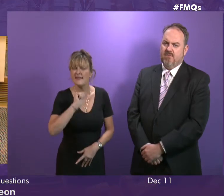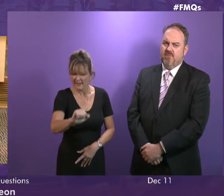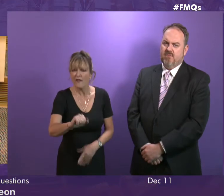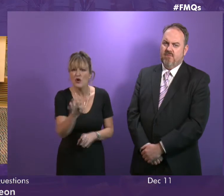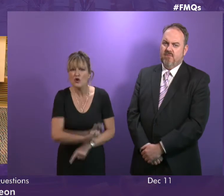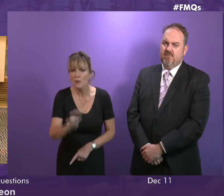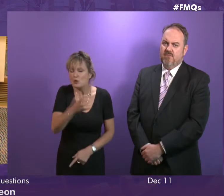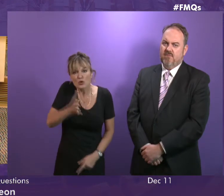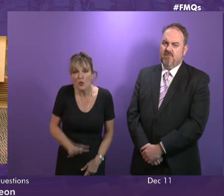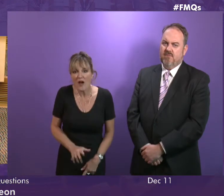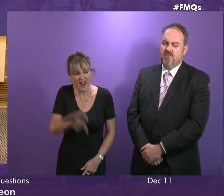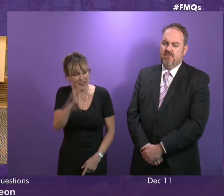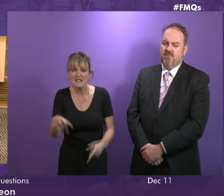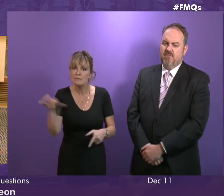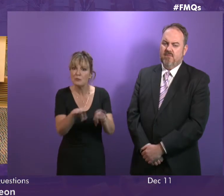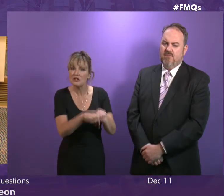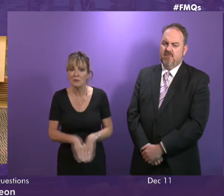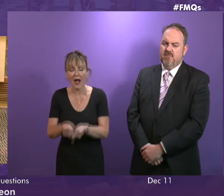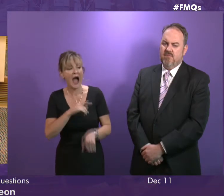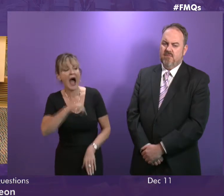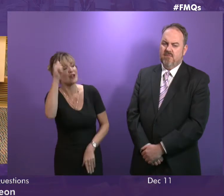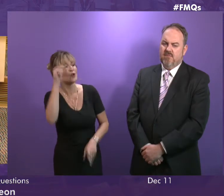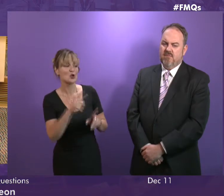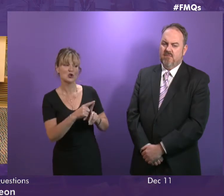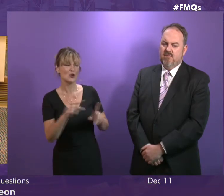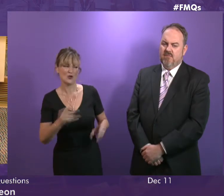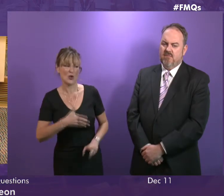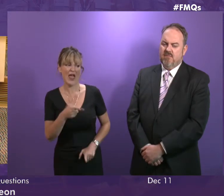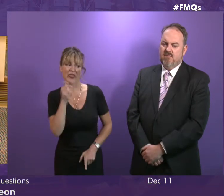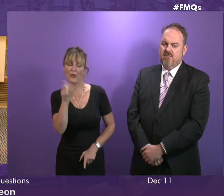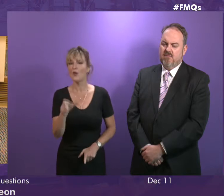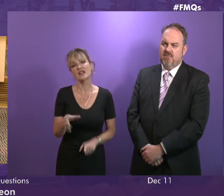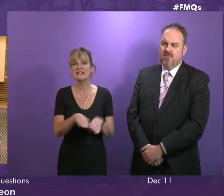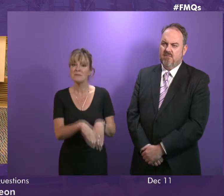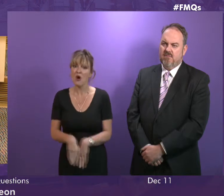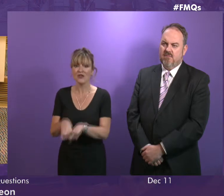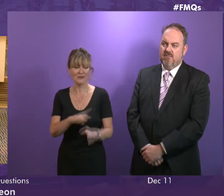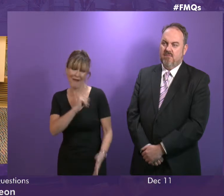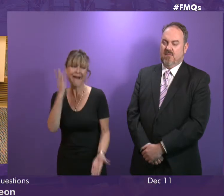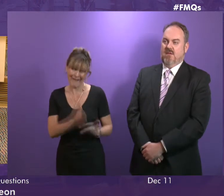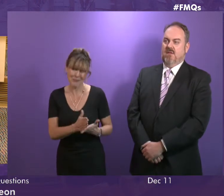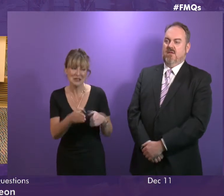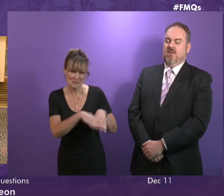will. In a democracy—I know that the Tories are not keen on democracy—people have the